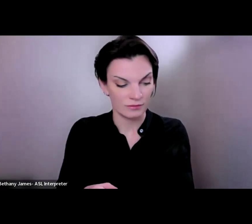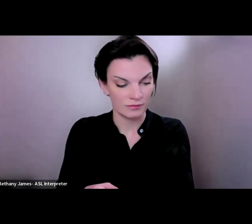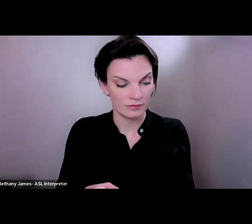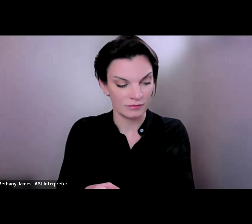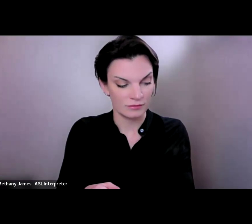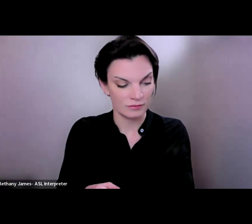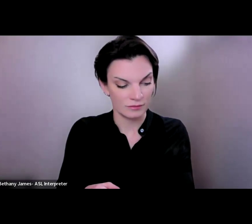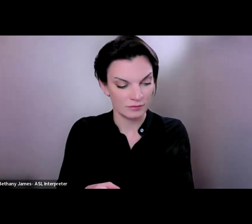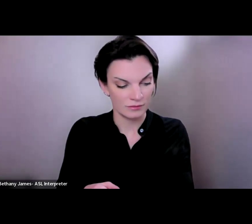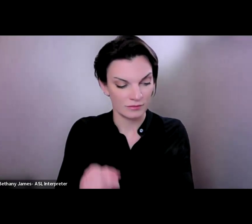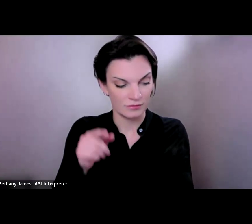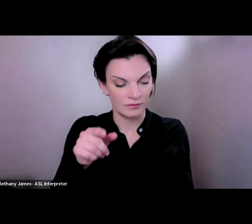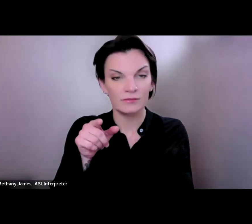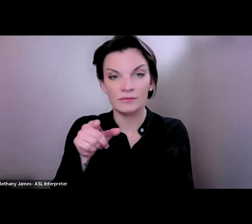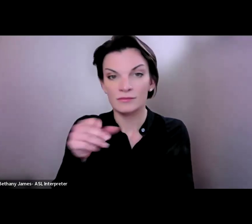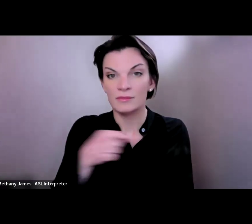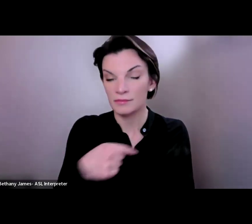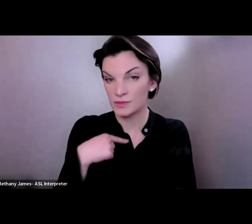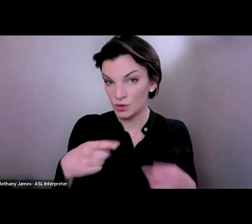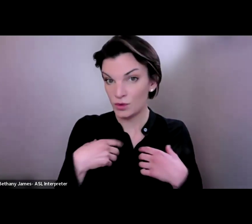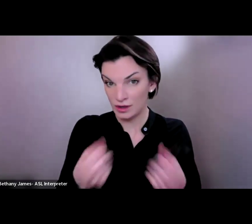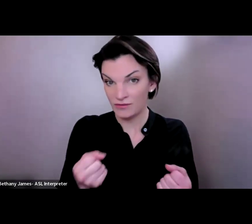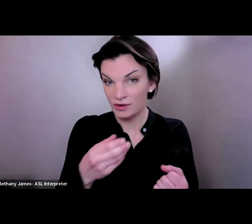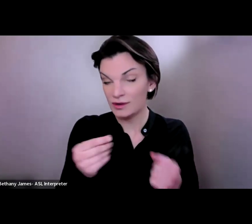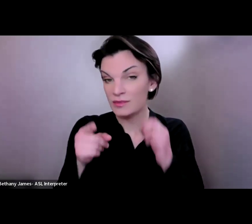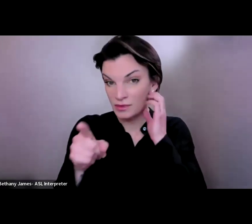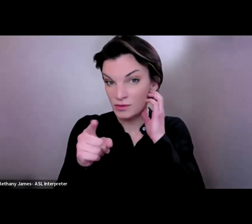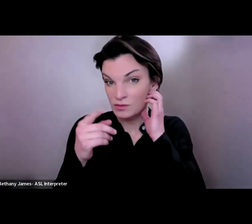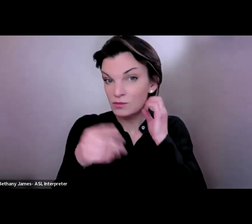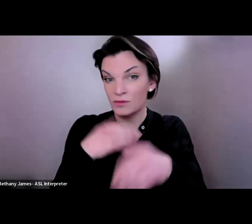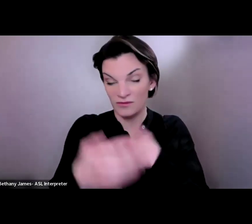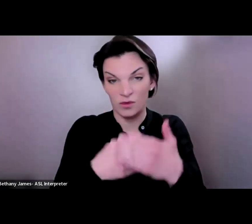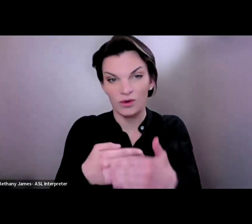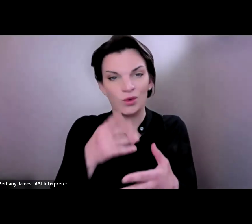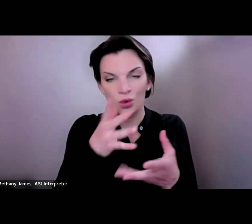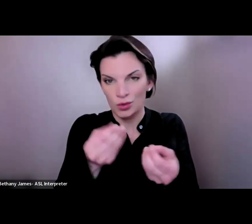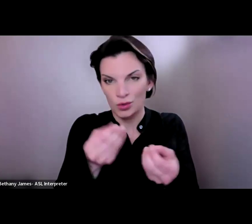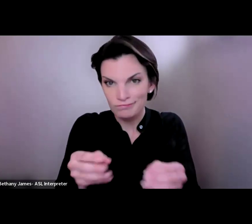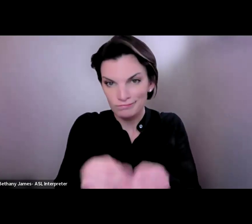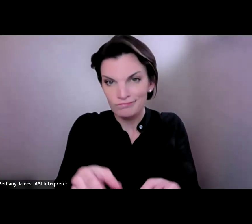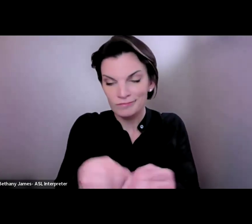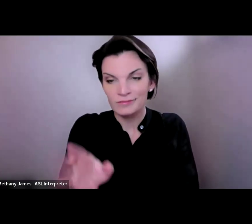hard things. But, as you recover and as things move forward, you lose those. Every step towards kind